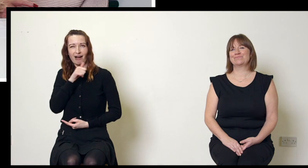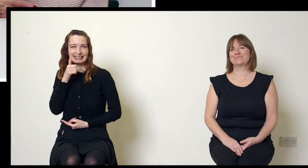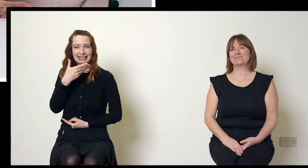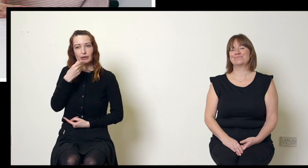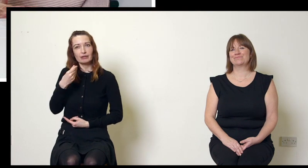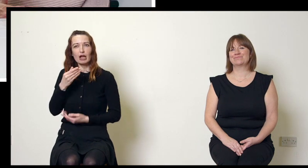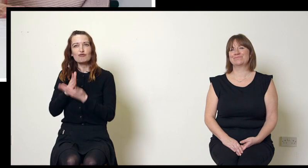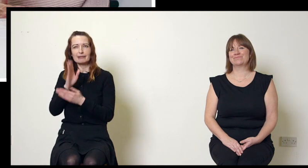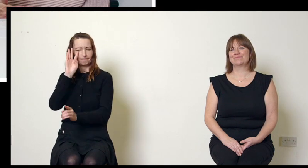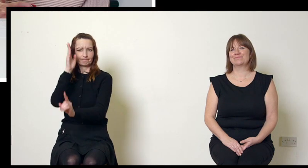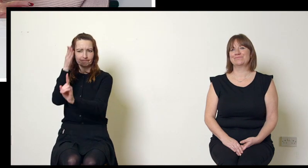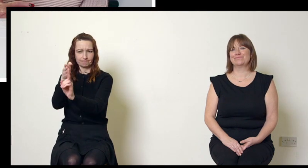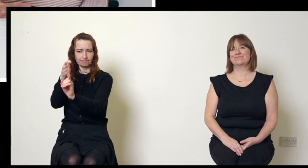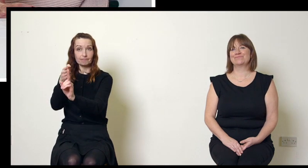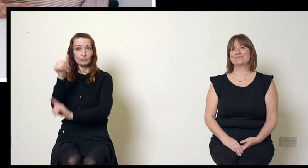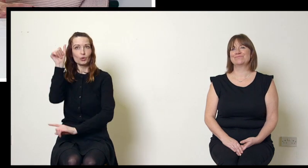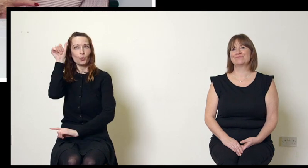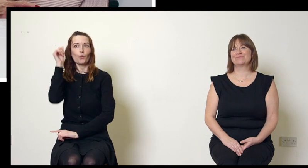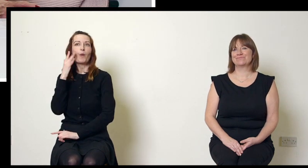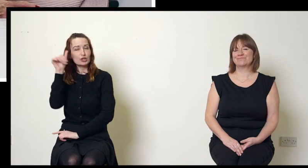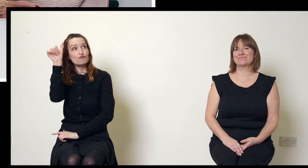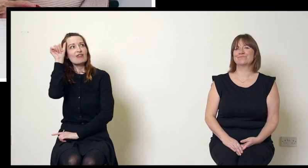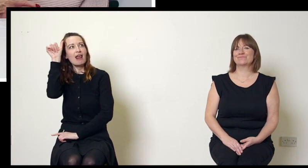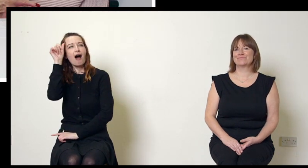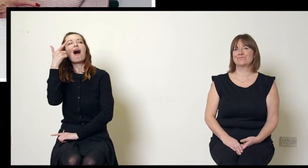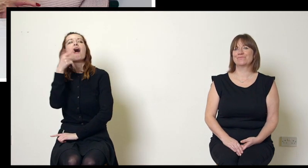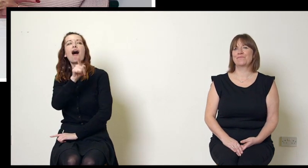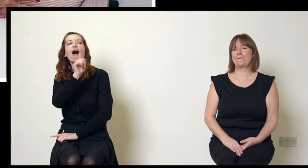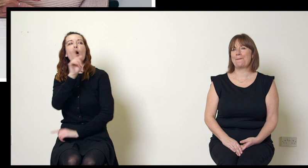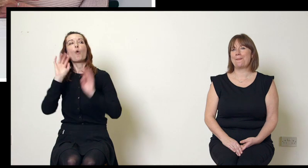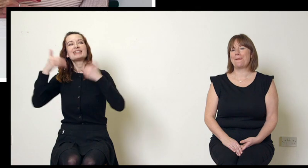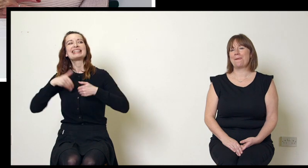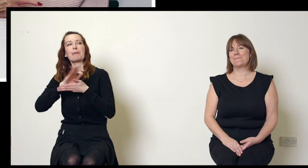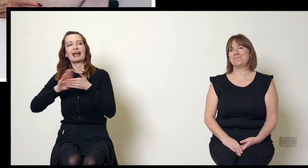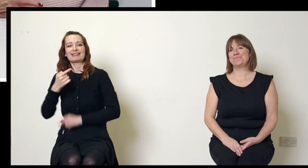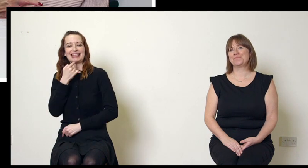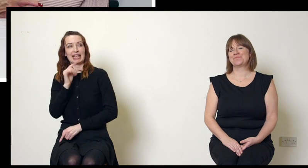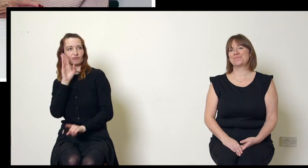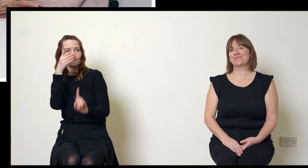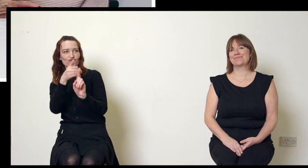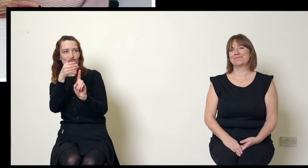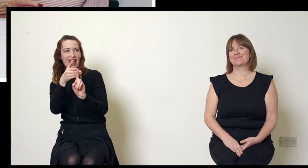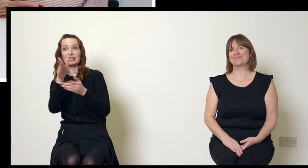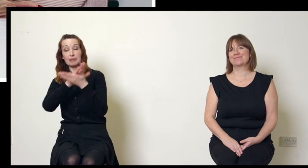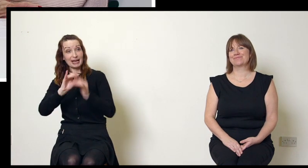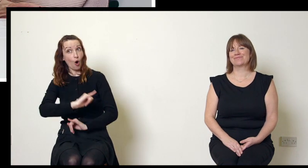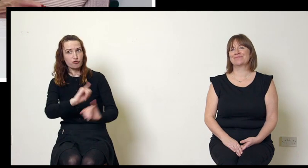once you start to work out okay, that's their style they don't they're not going out to be horrible or unkind